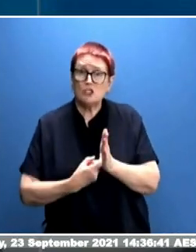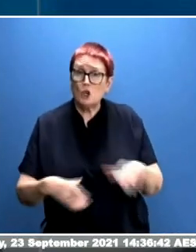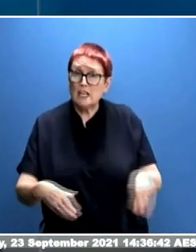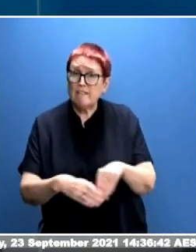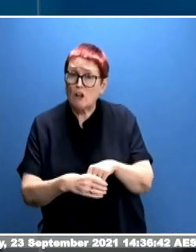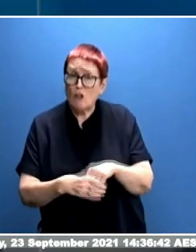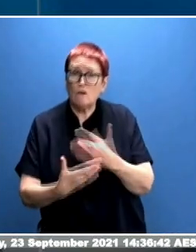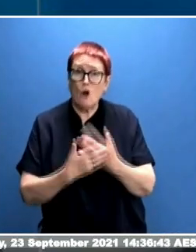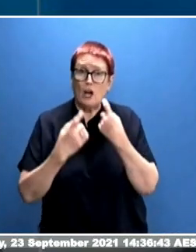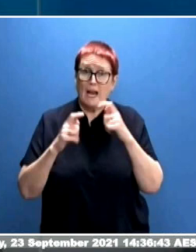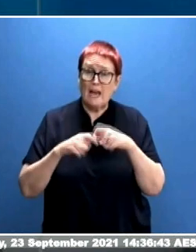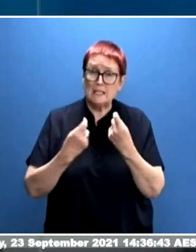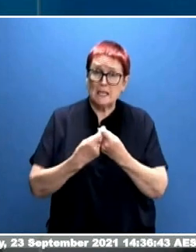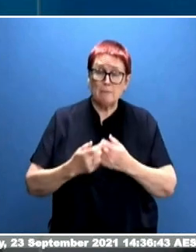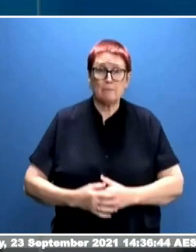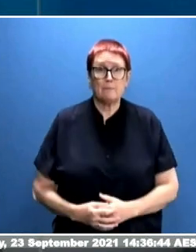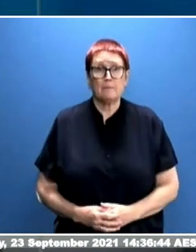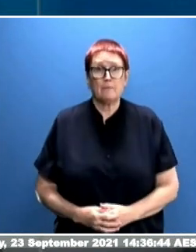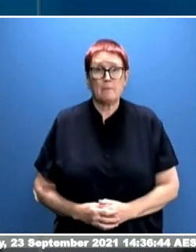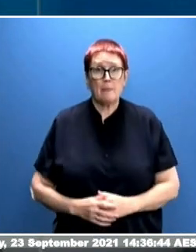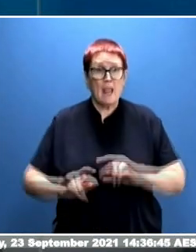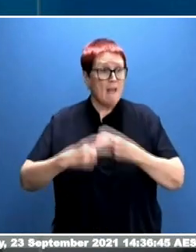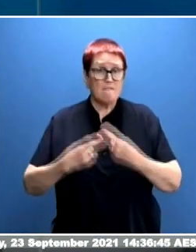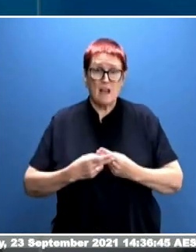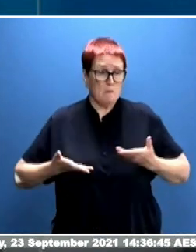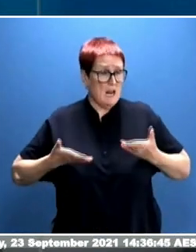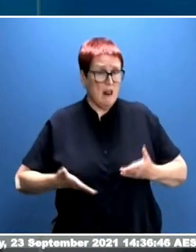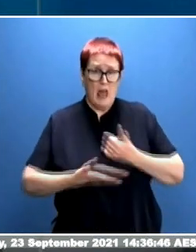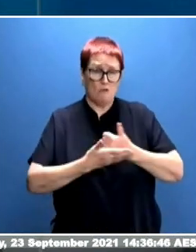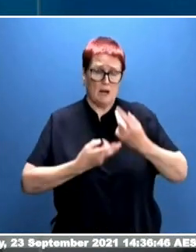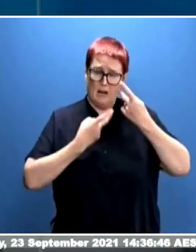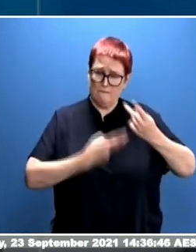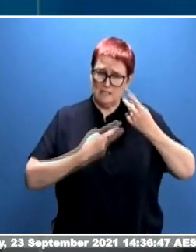Family regularly visit all of the young people, even the young one